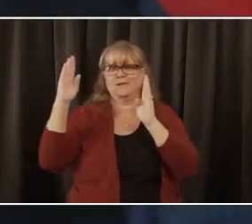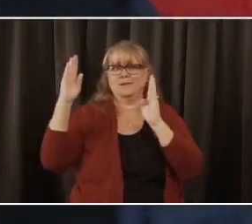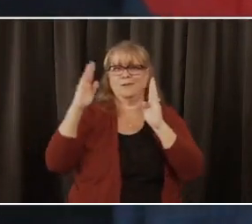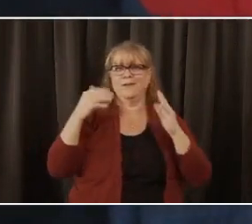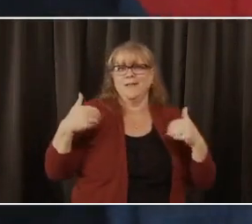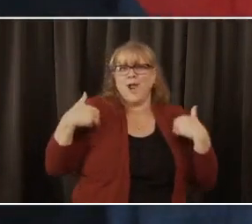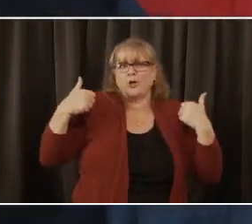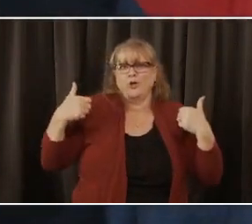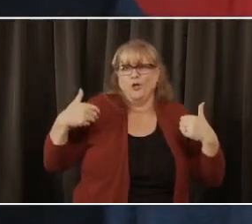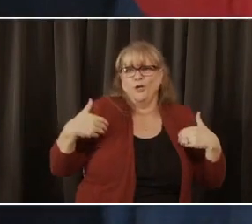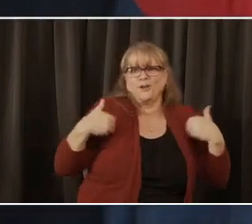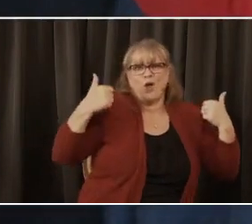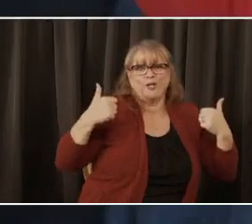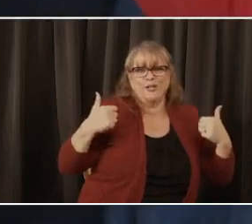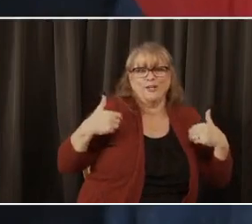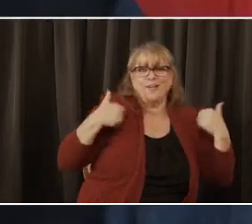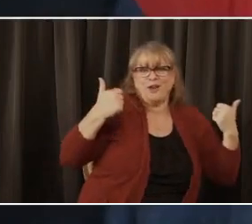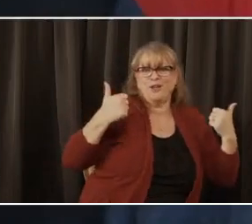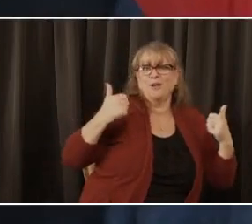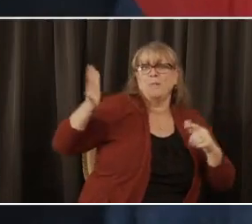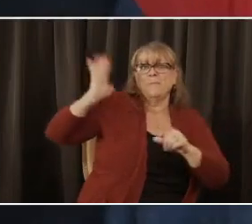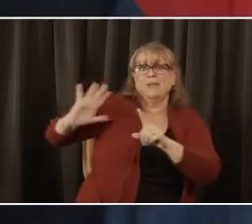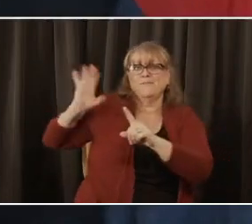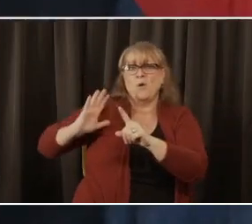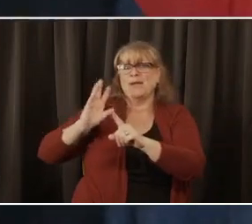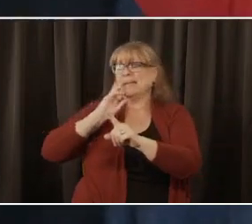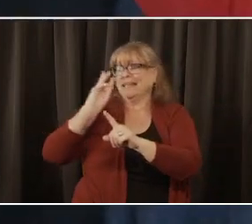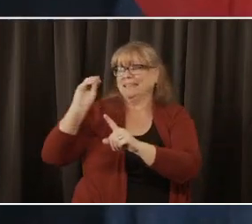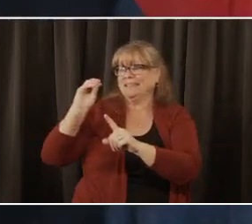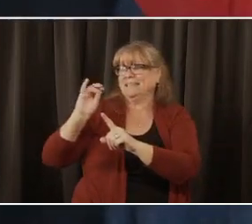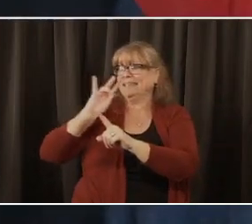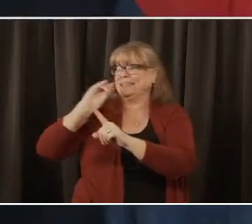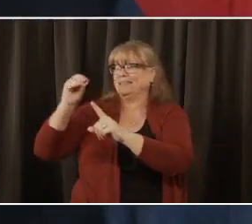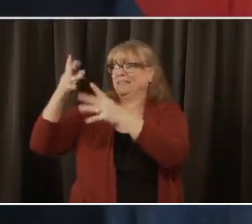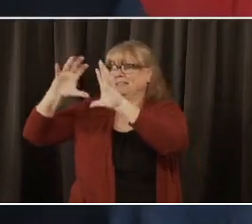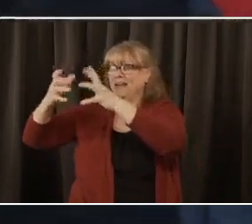Thank you Governor. Good afternoon. So today I'd like to provide you with an update on the numbers